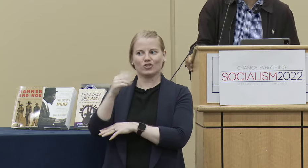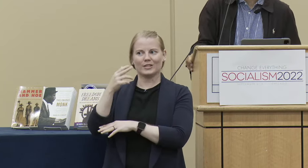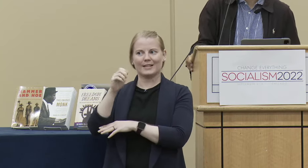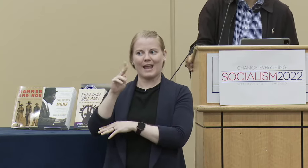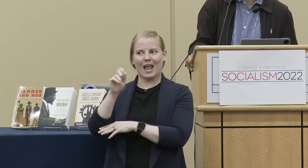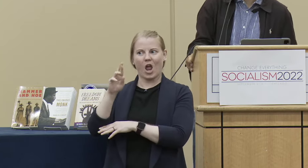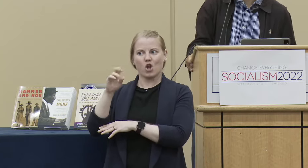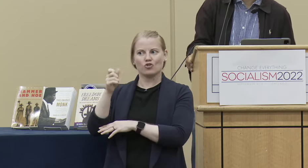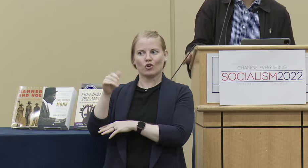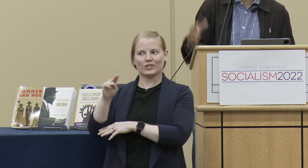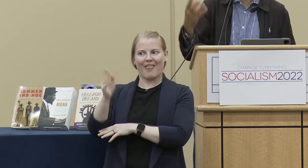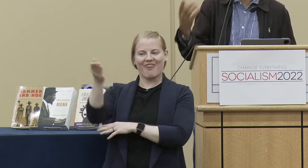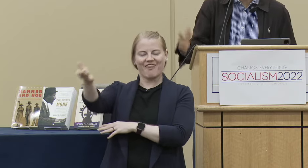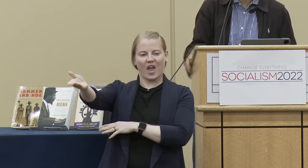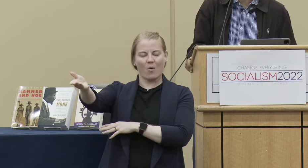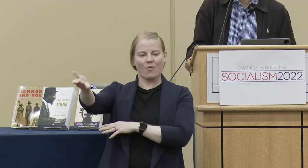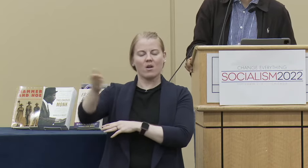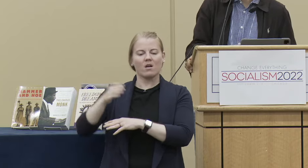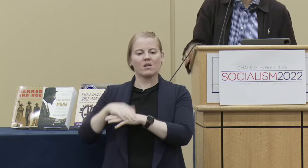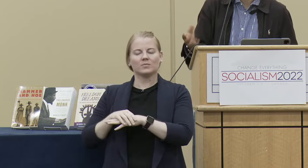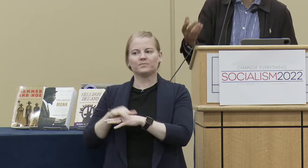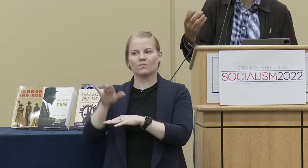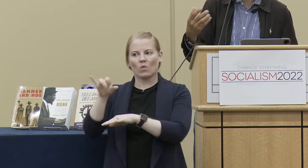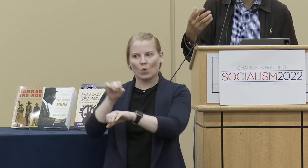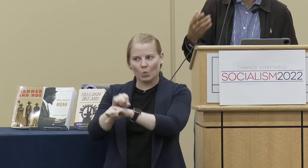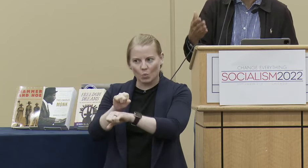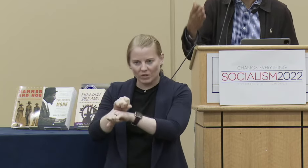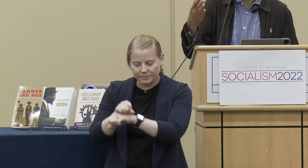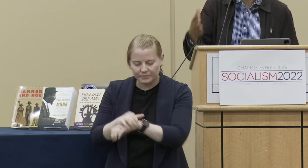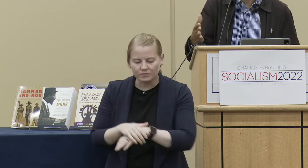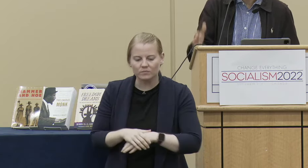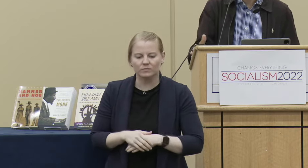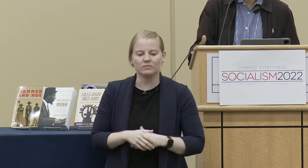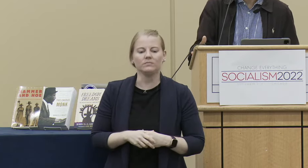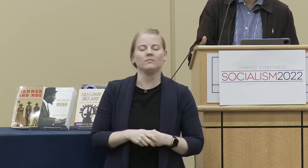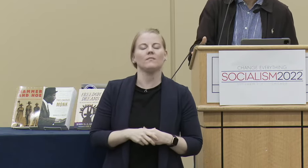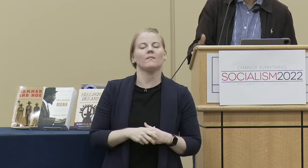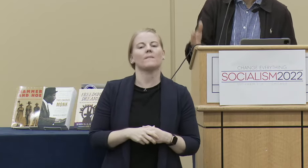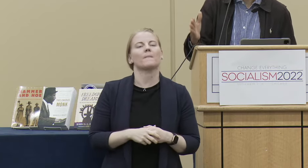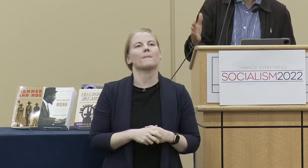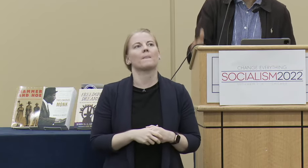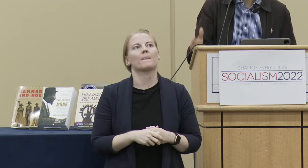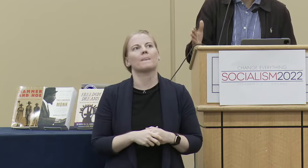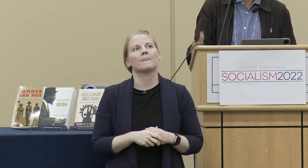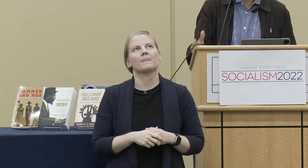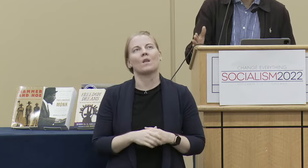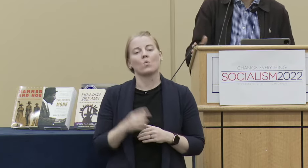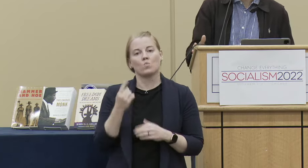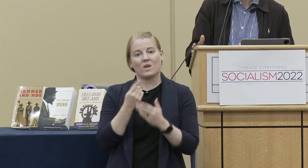Ashley Henderson, who's right over there. She's done great